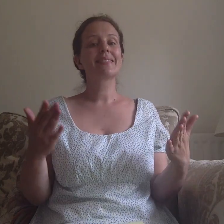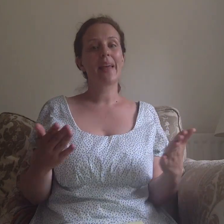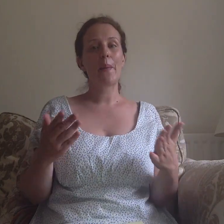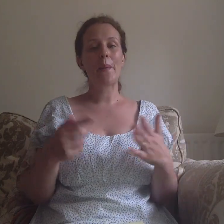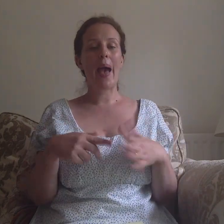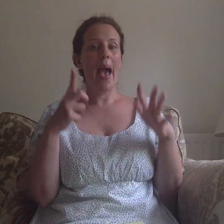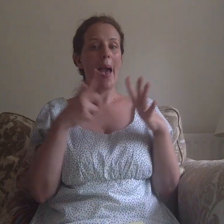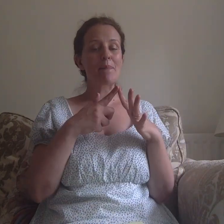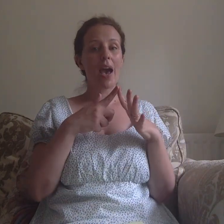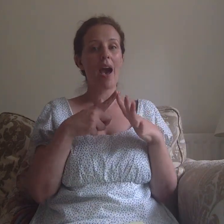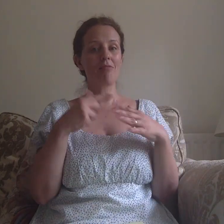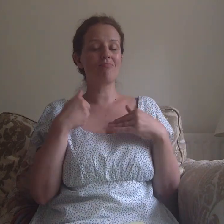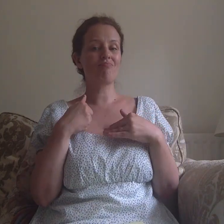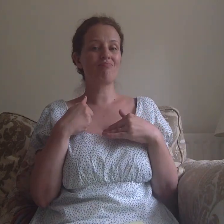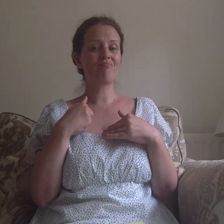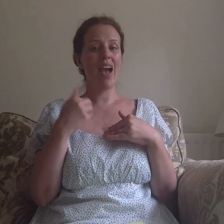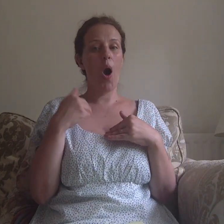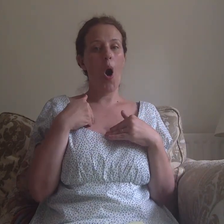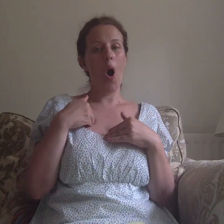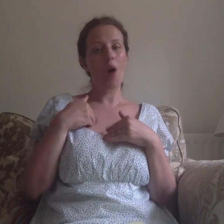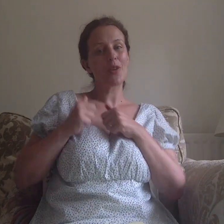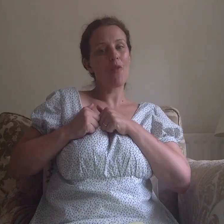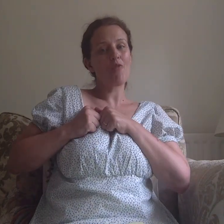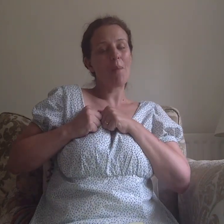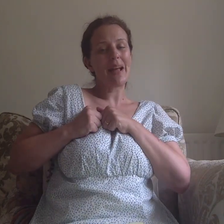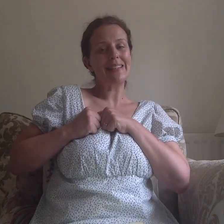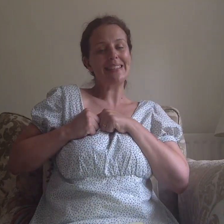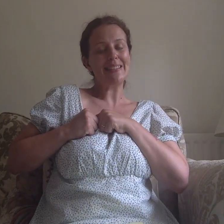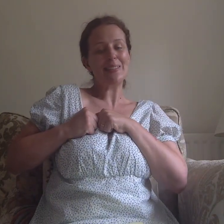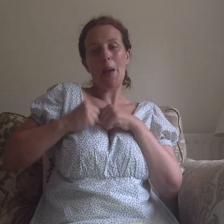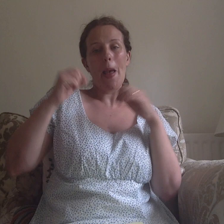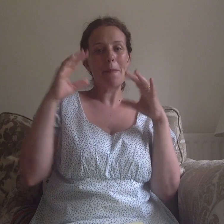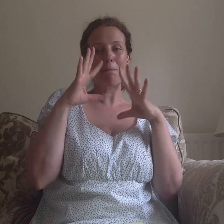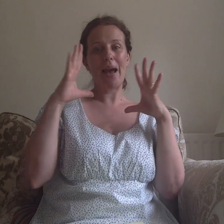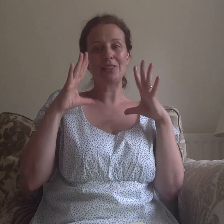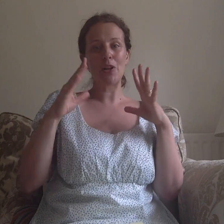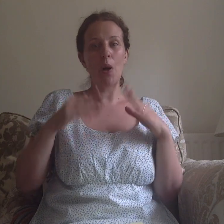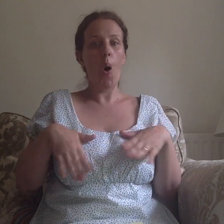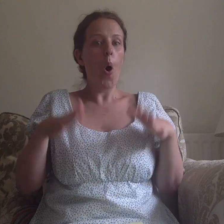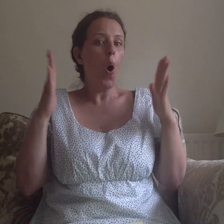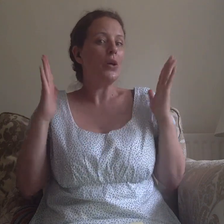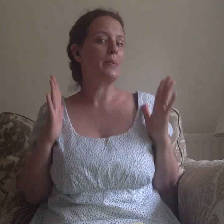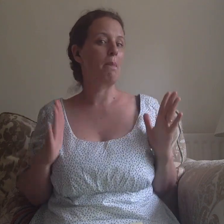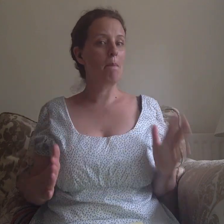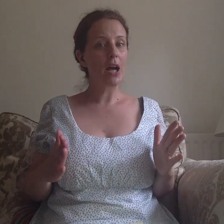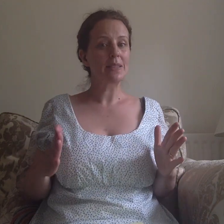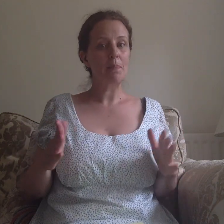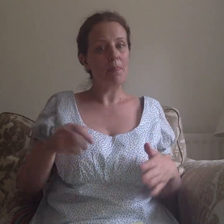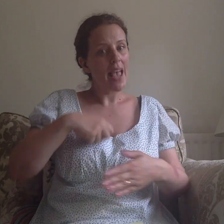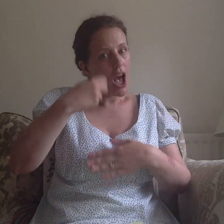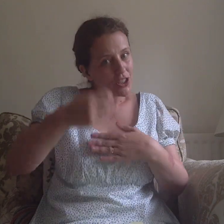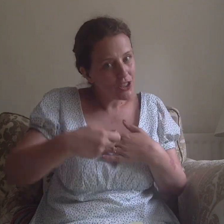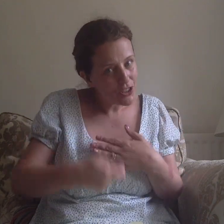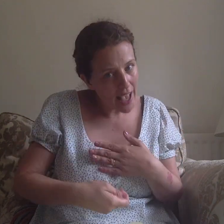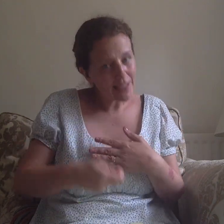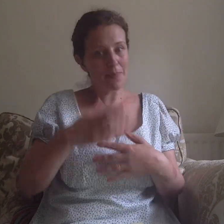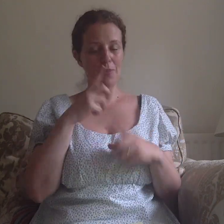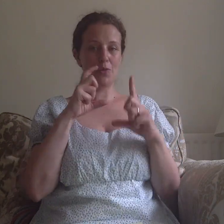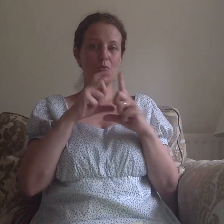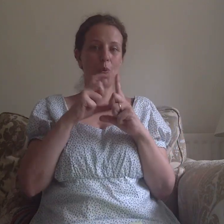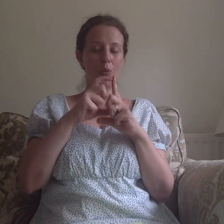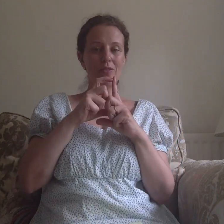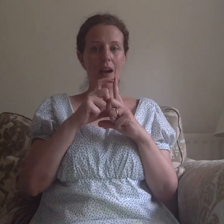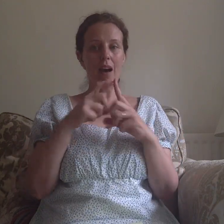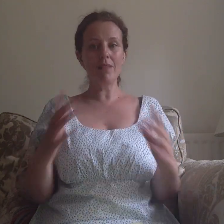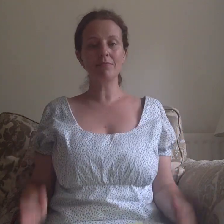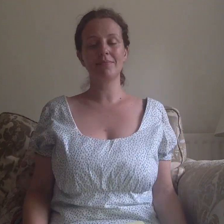Emma was a romantic, "Oh she must be a gentlemen daughter."